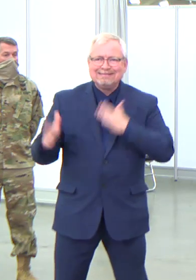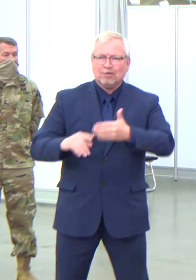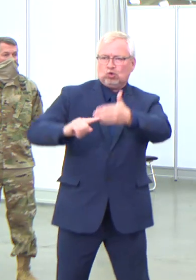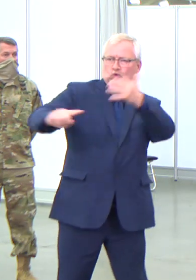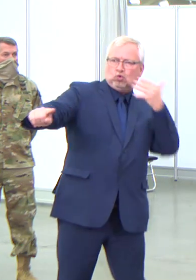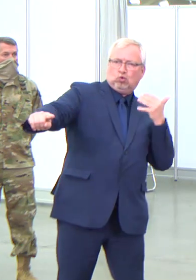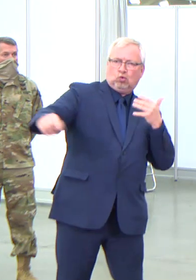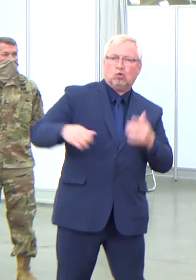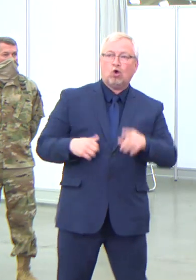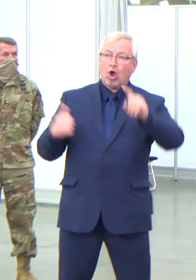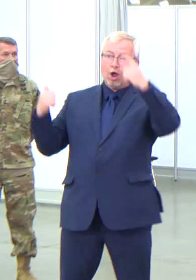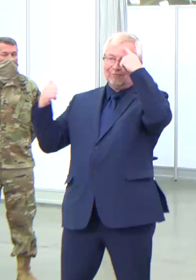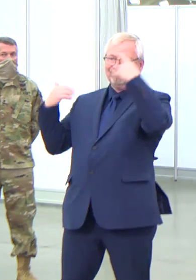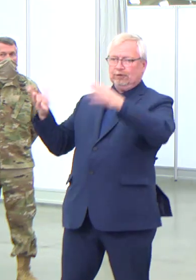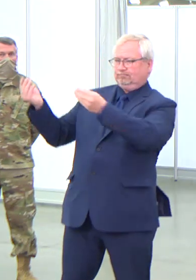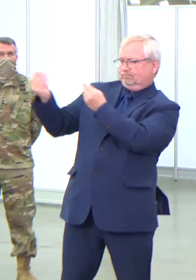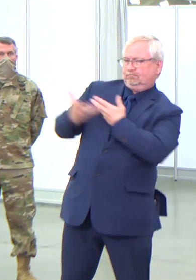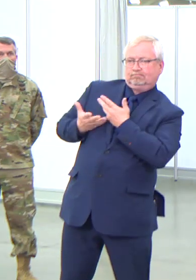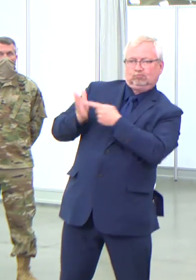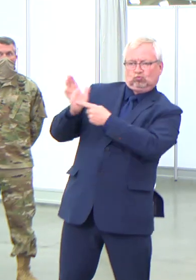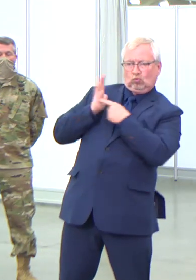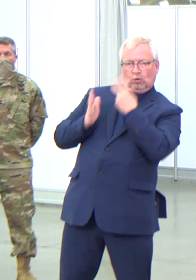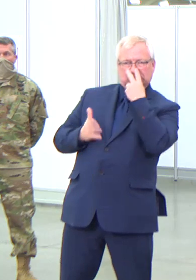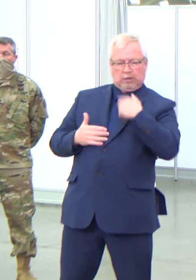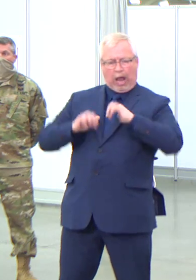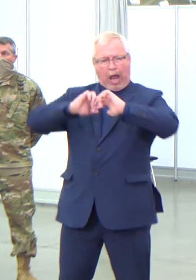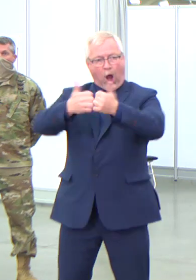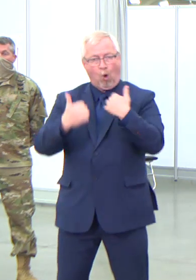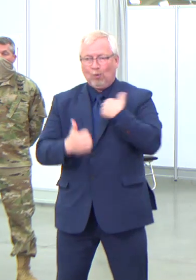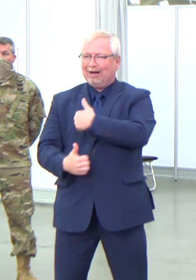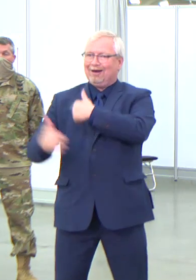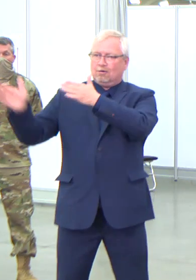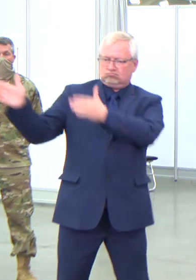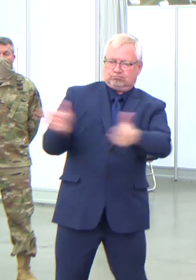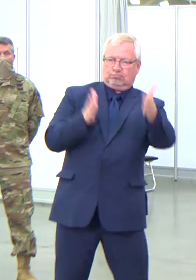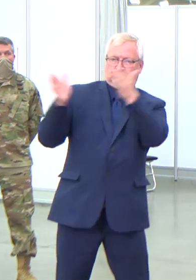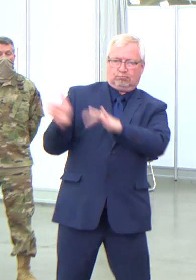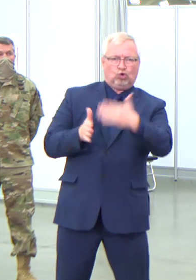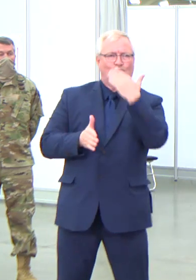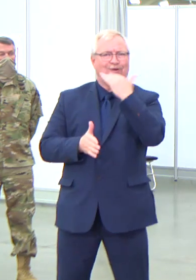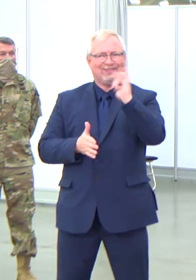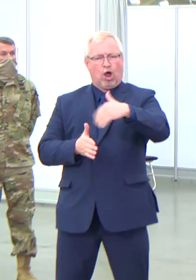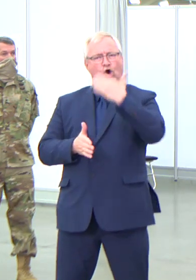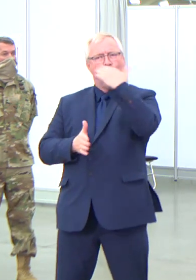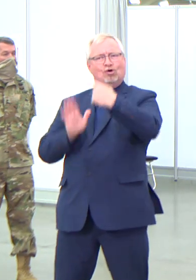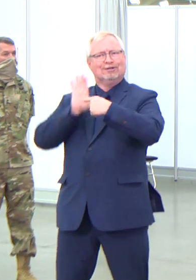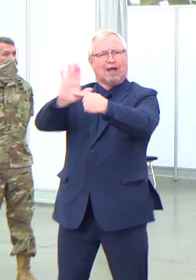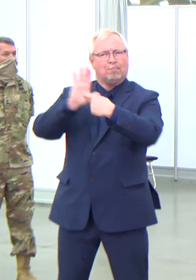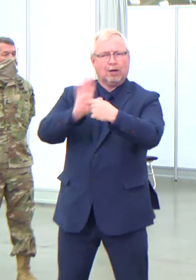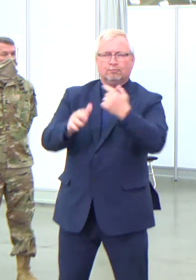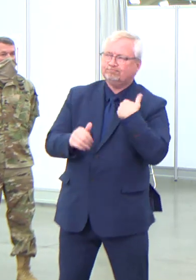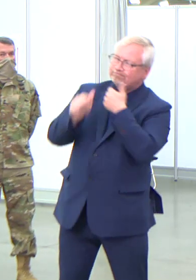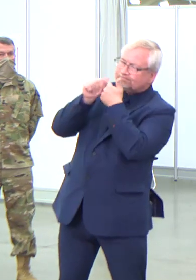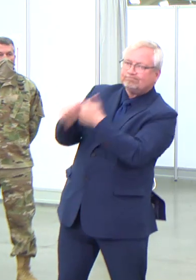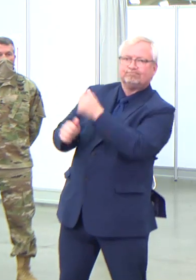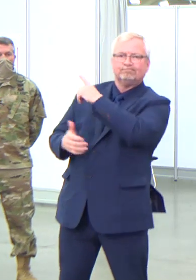a result of your leadership, you've demonstrated to us the actions that we need to put in place now to make sure our state, our healthcare